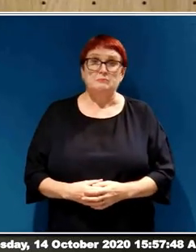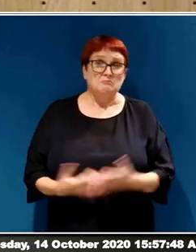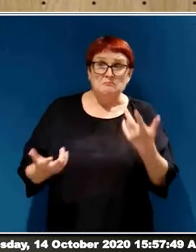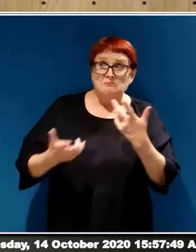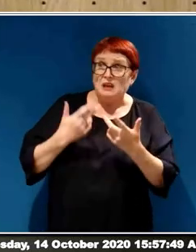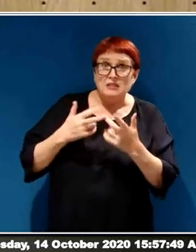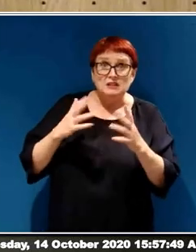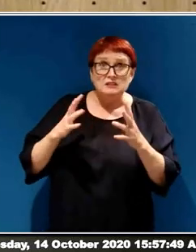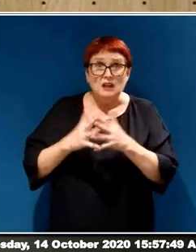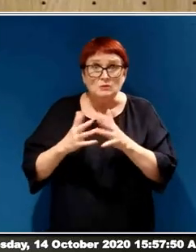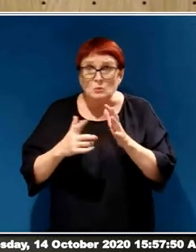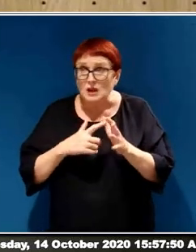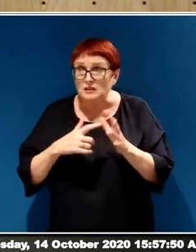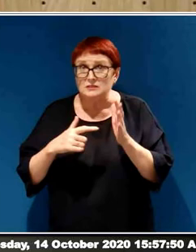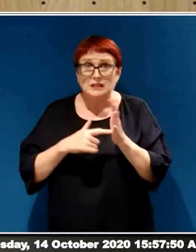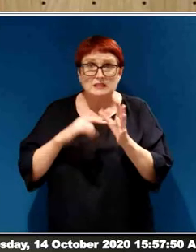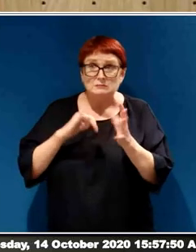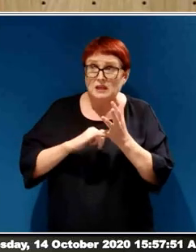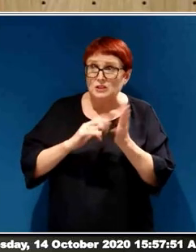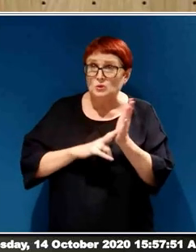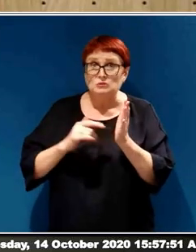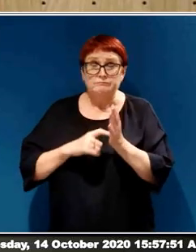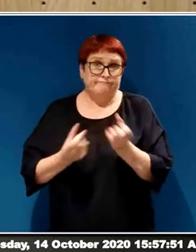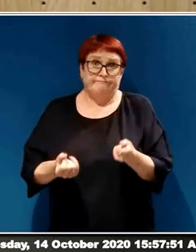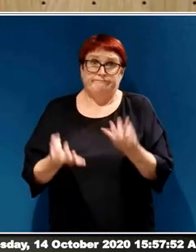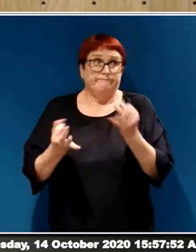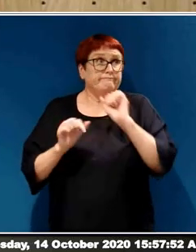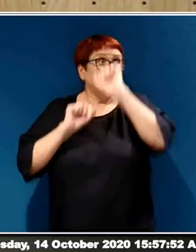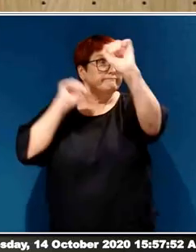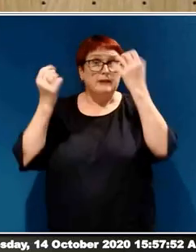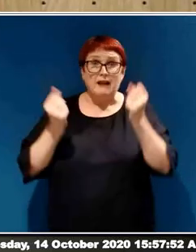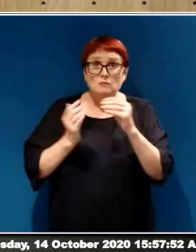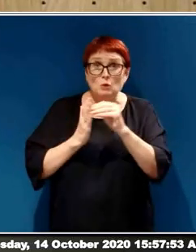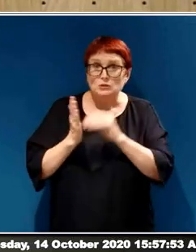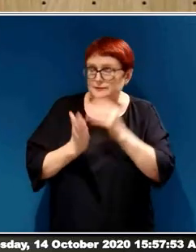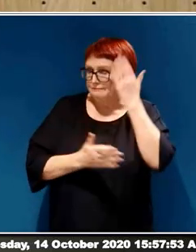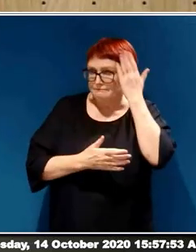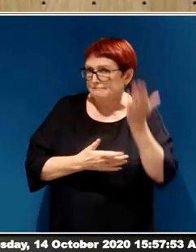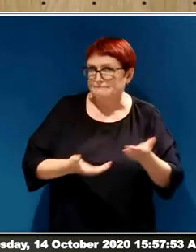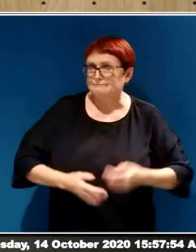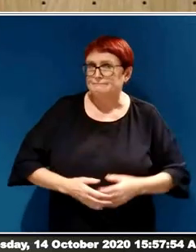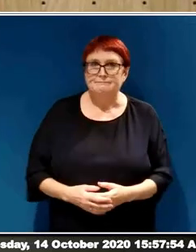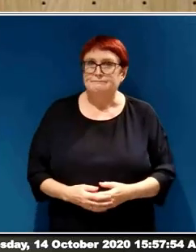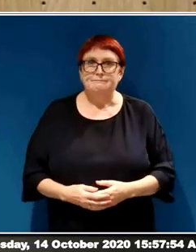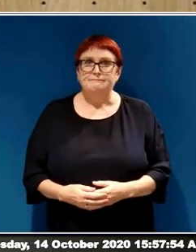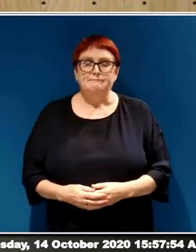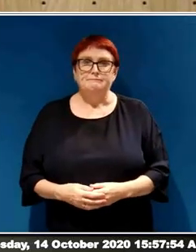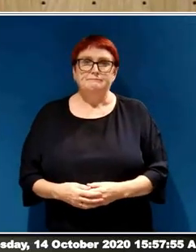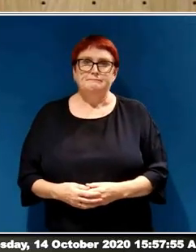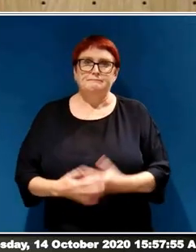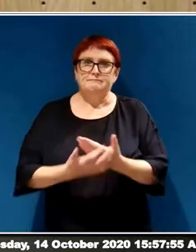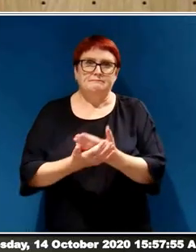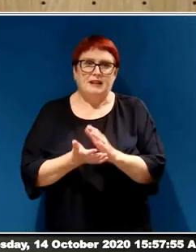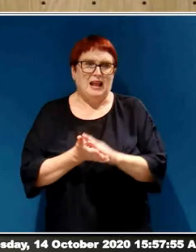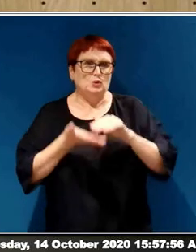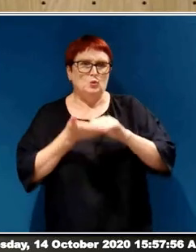use of these practices and unpacks their use for teachers to understand. Thank you.